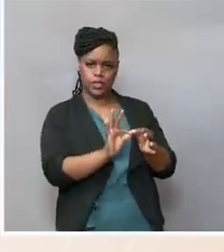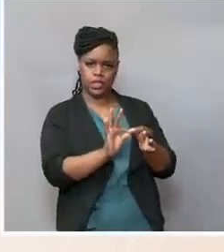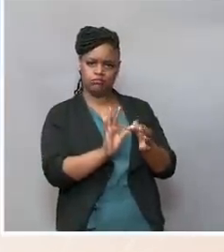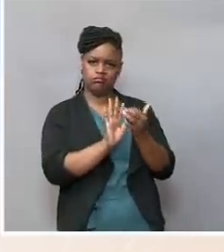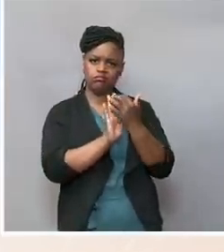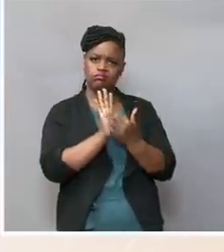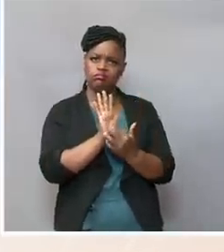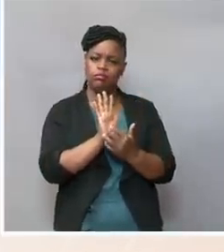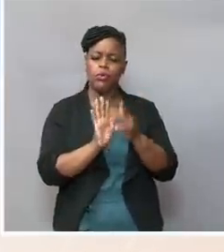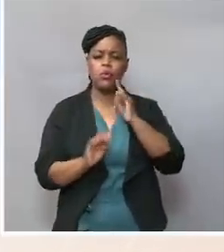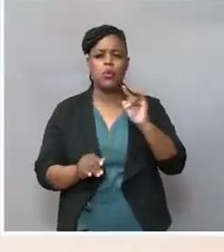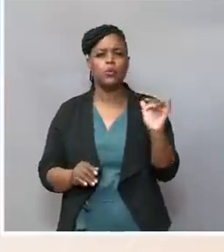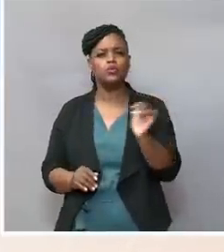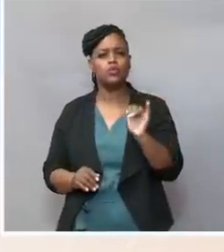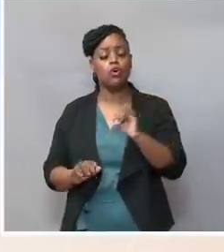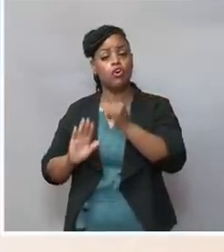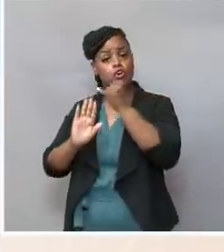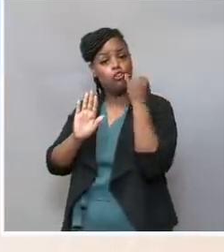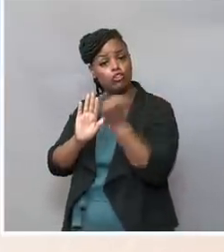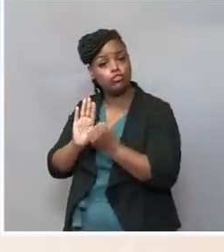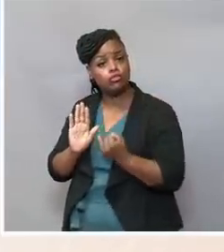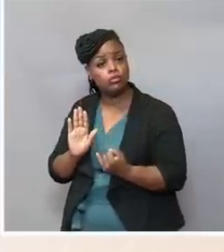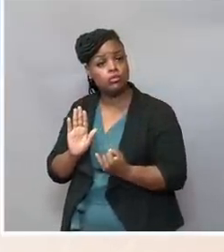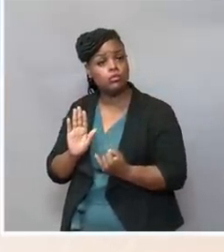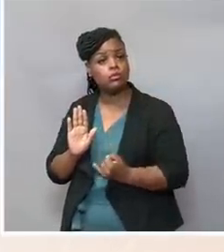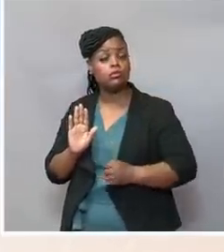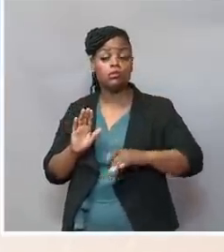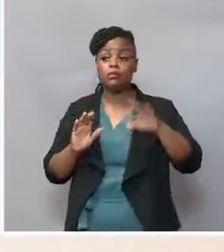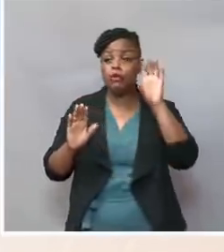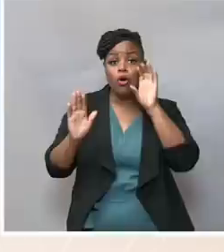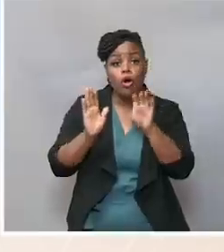photography, theatrical productions and music.